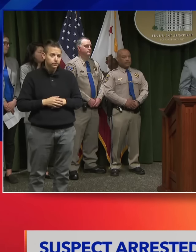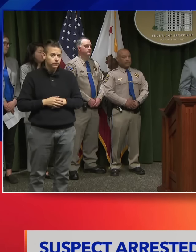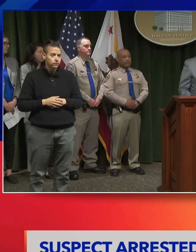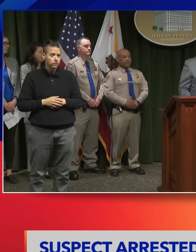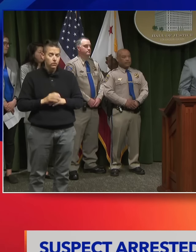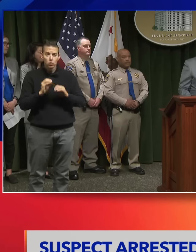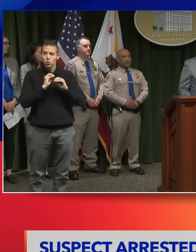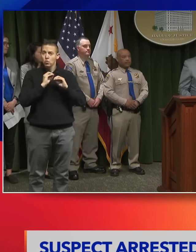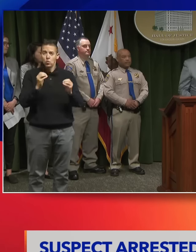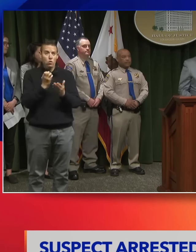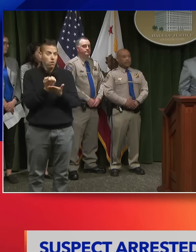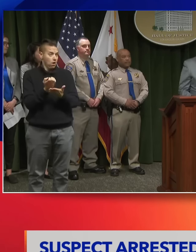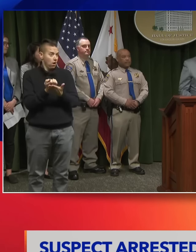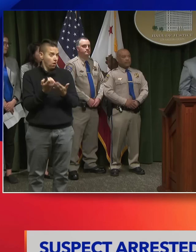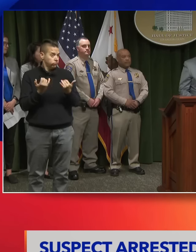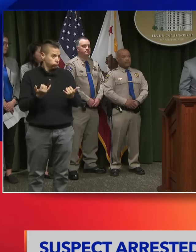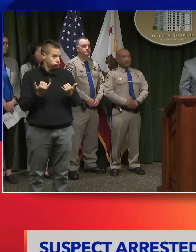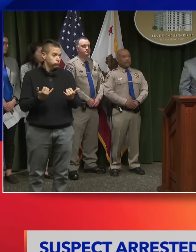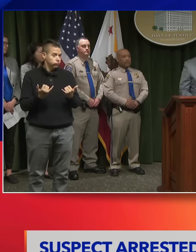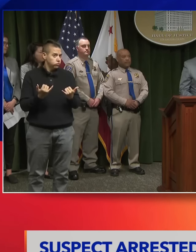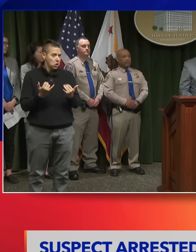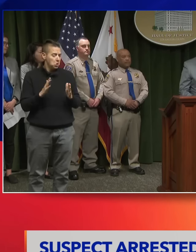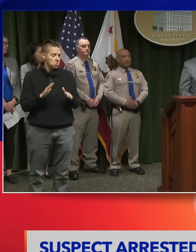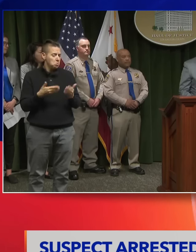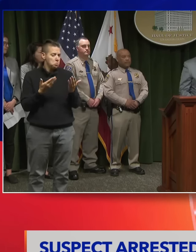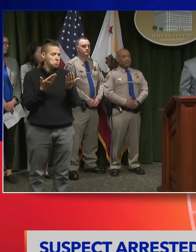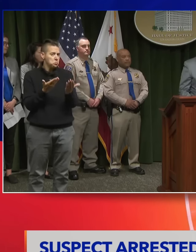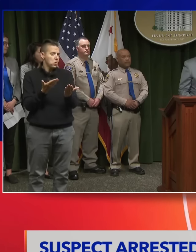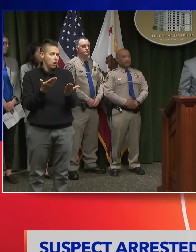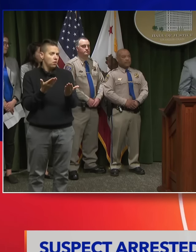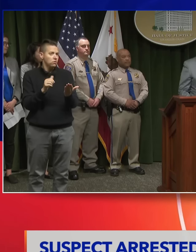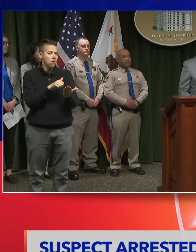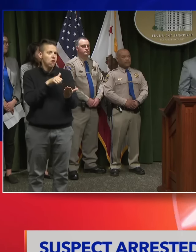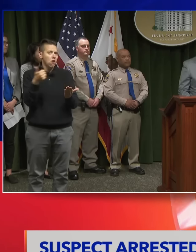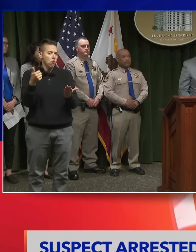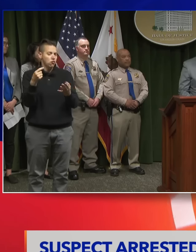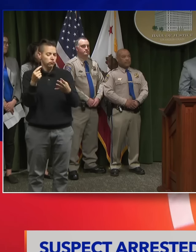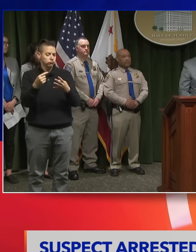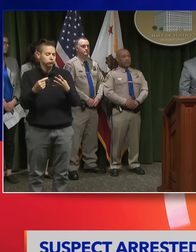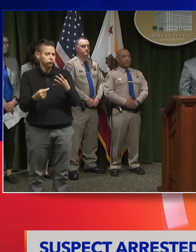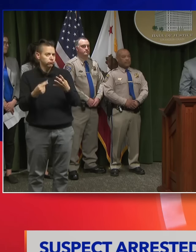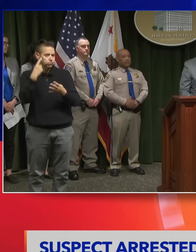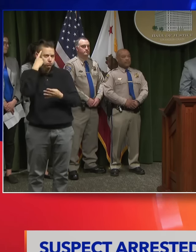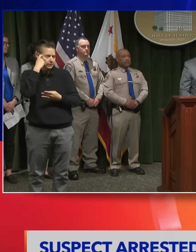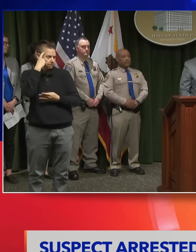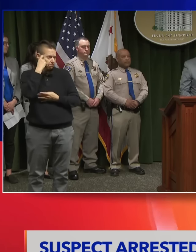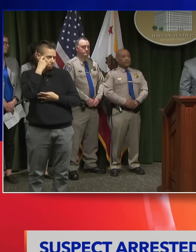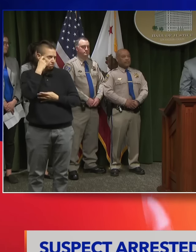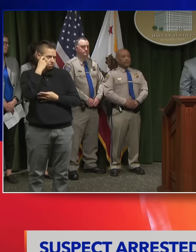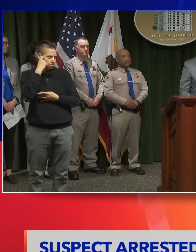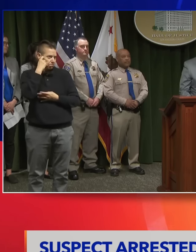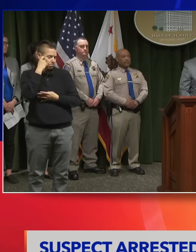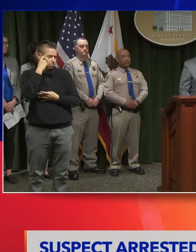SHOOTING OF OUR DEPUTY. IN THE CITY OF WEST COVINA. THERE IS